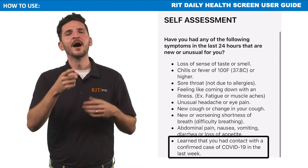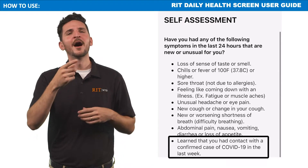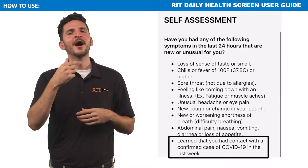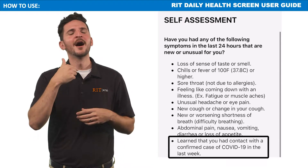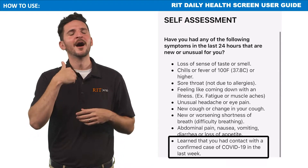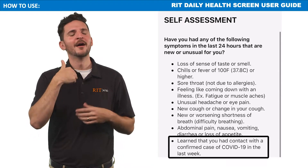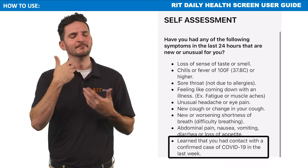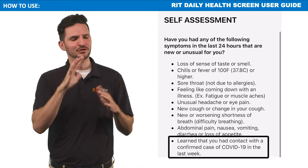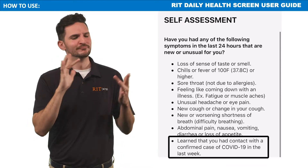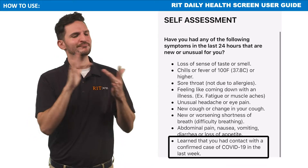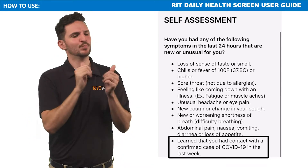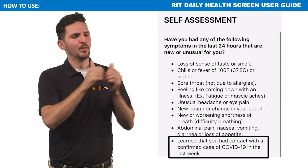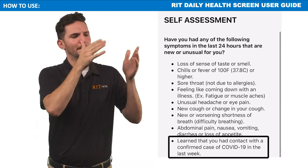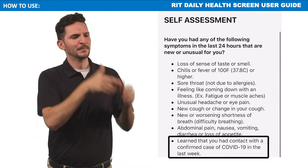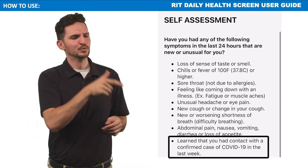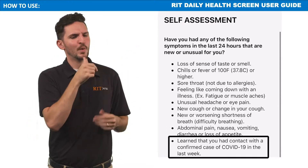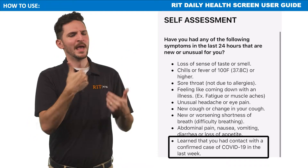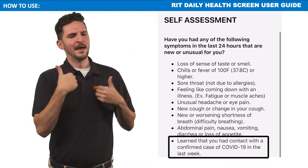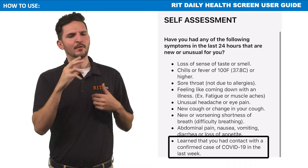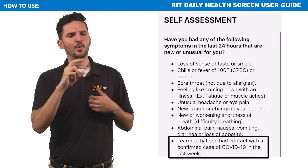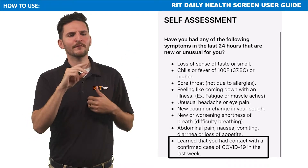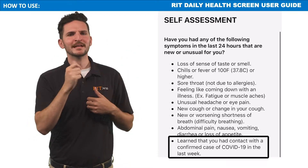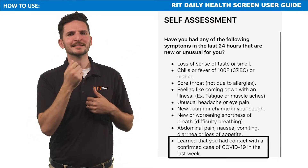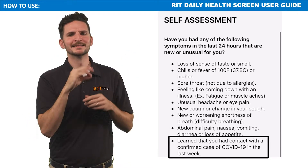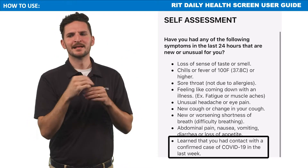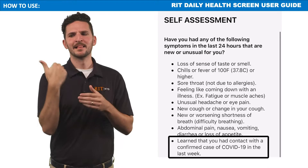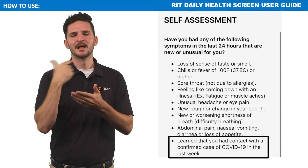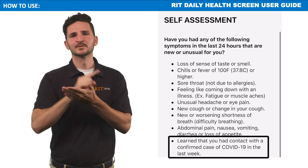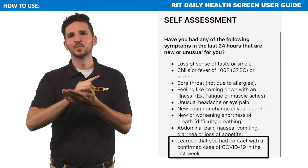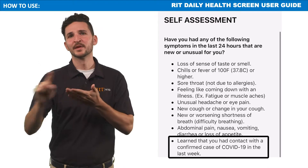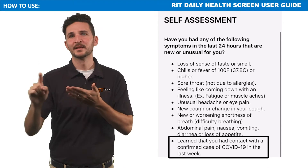● A recent contact with a person who tested positive for COVID-19